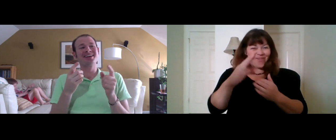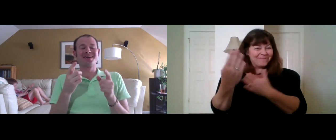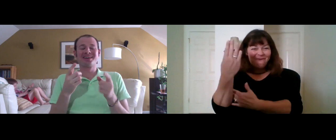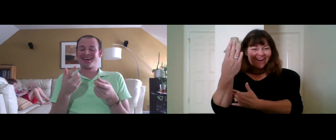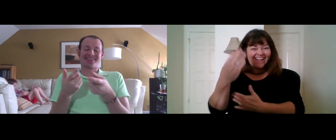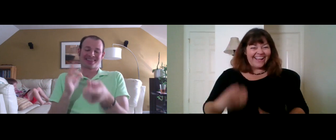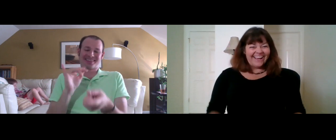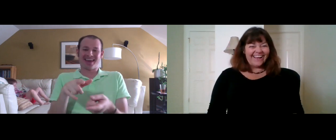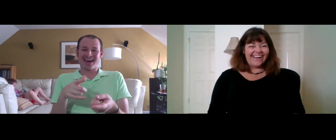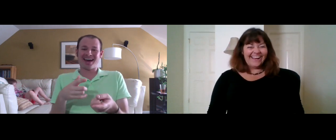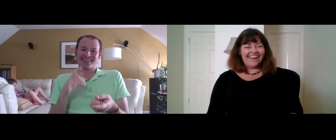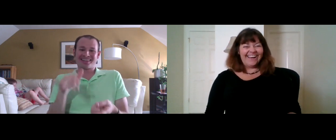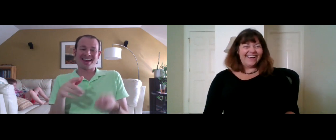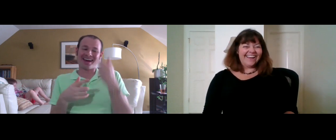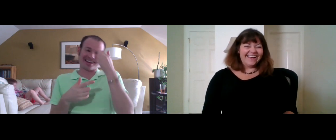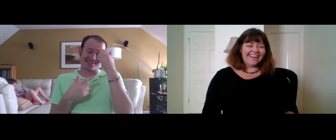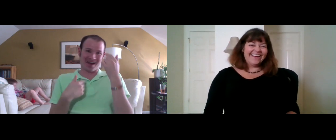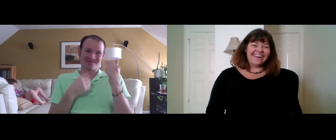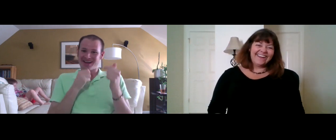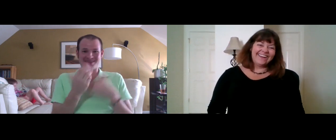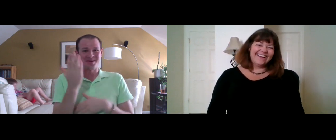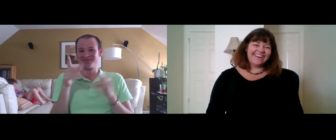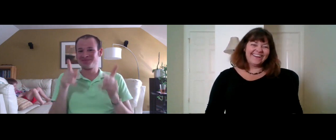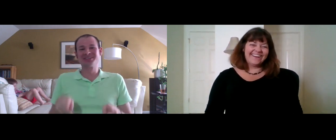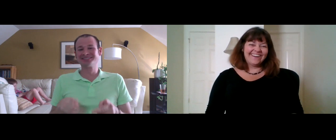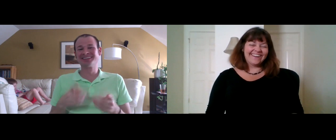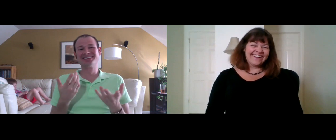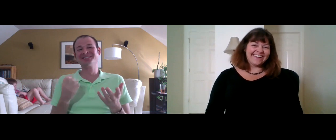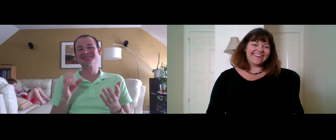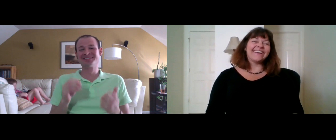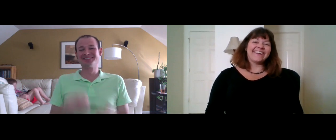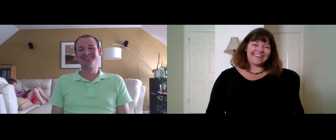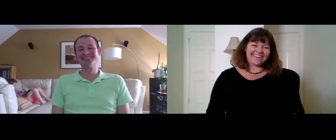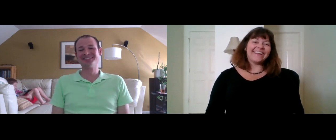You don't want to get up at four in the morning? Yeah, that! I'm not a morning person!